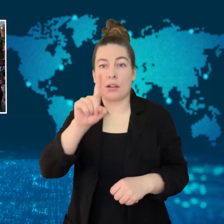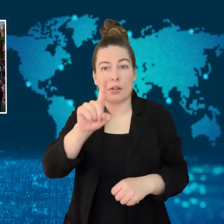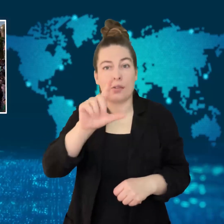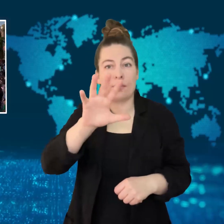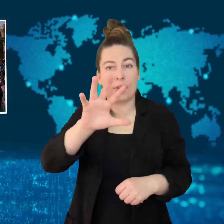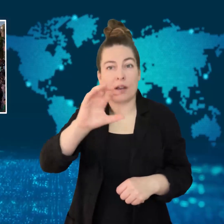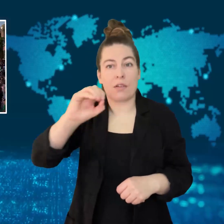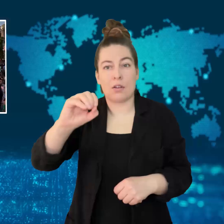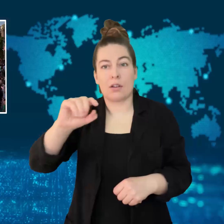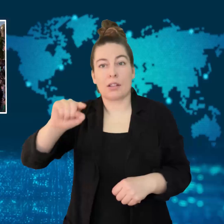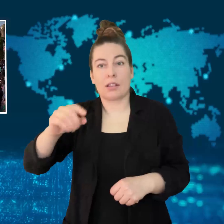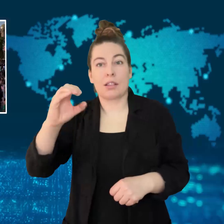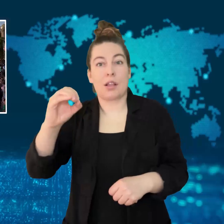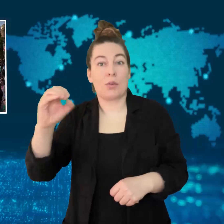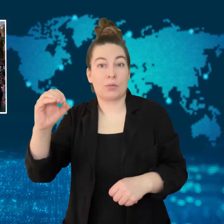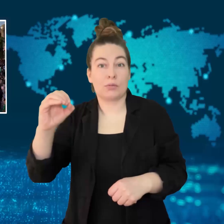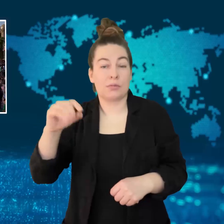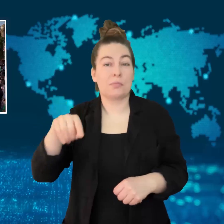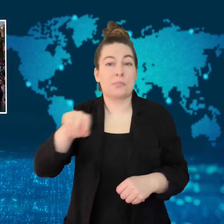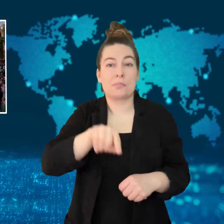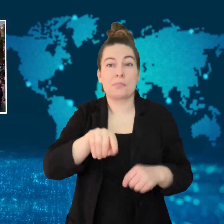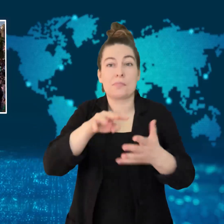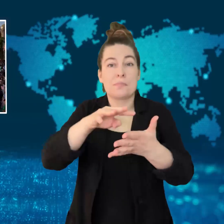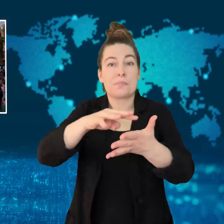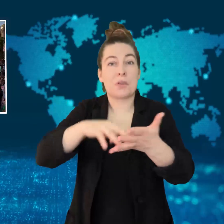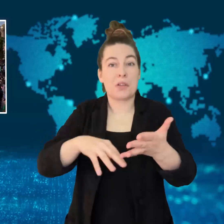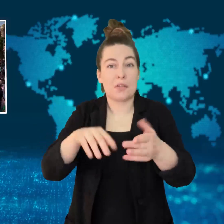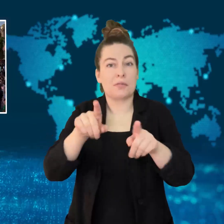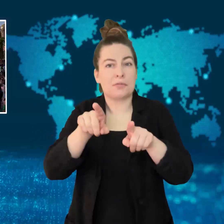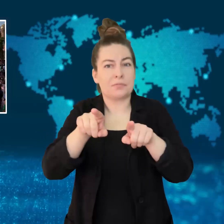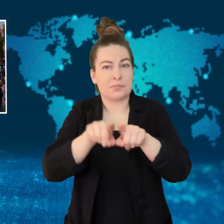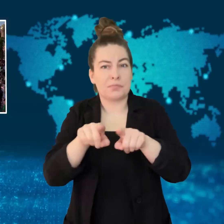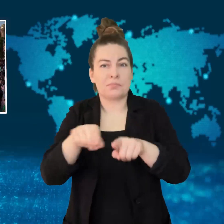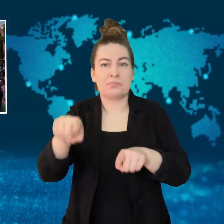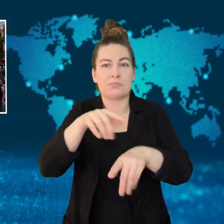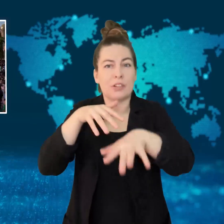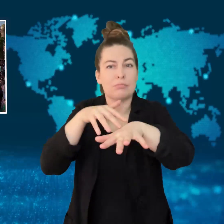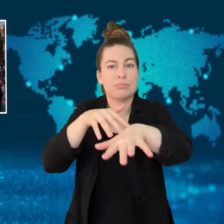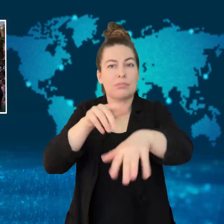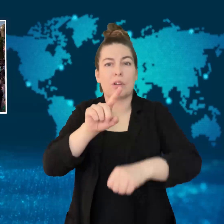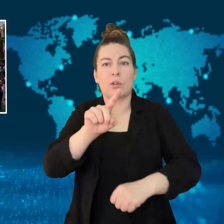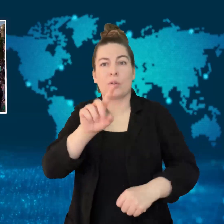The government reported that around 15,000 joined